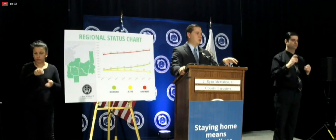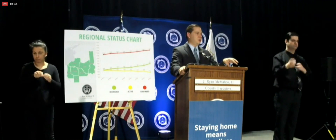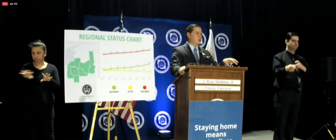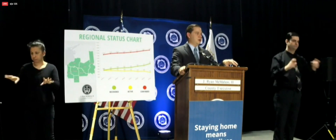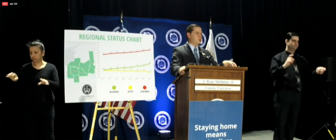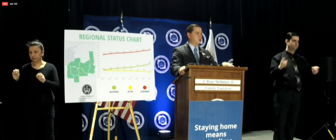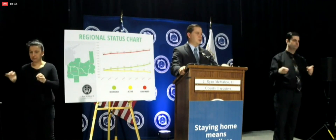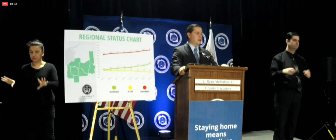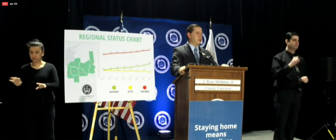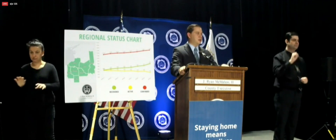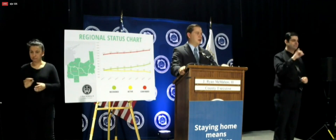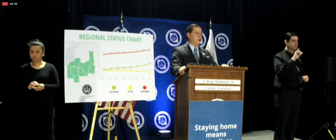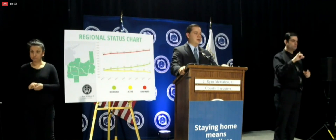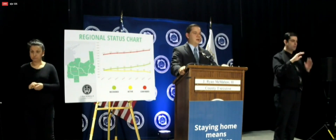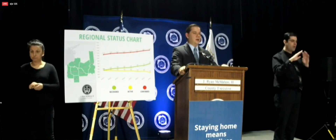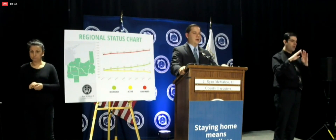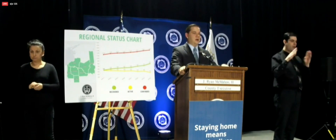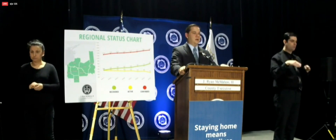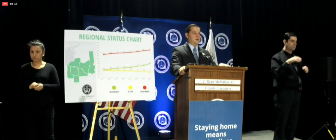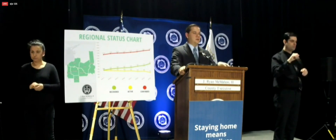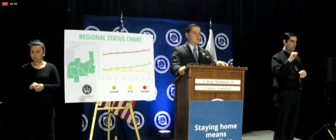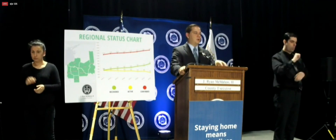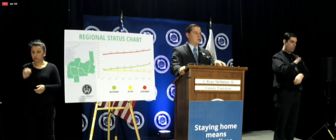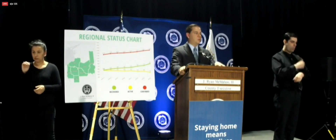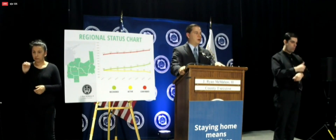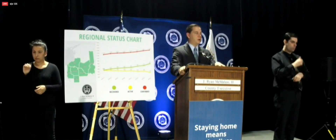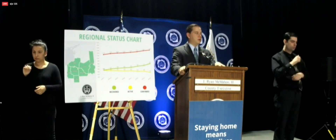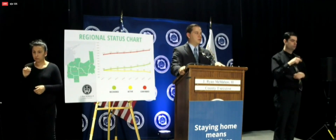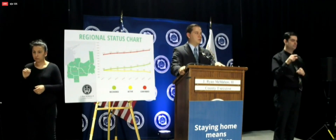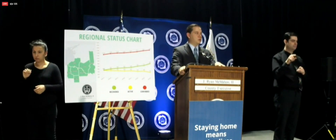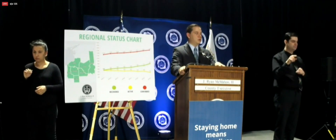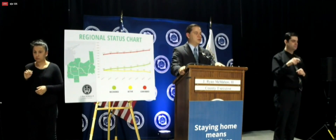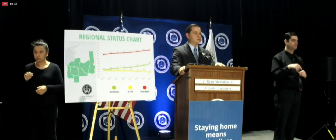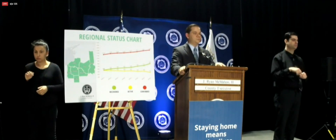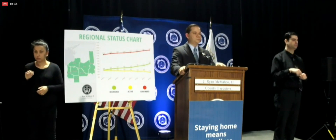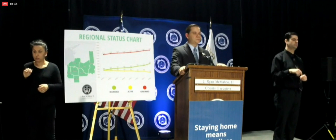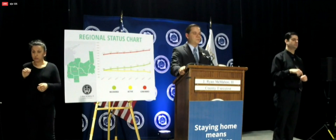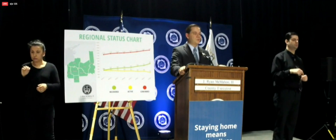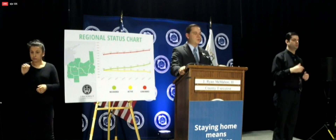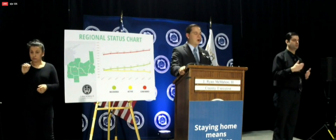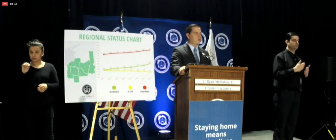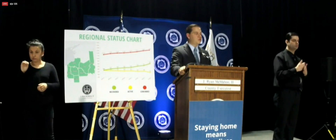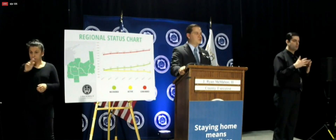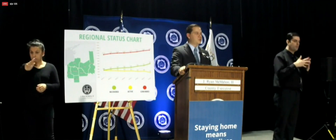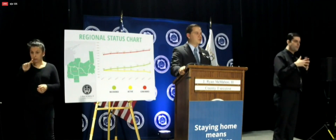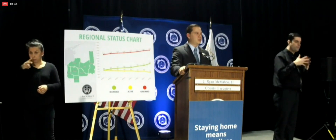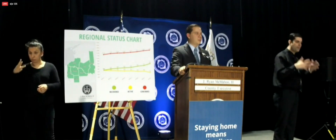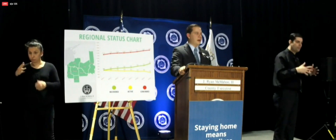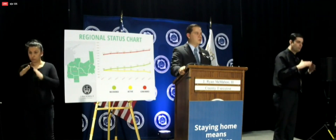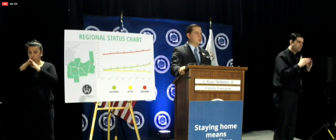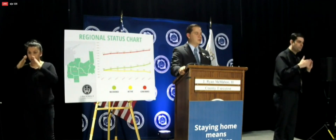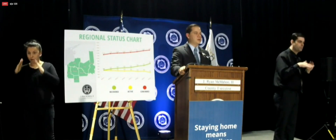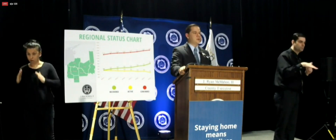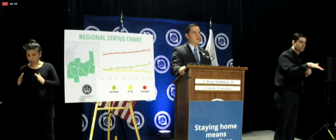COMMUNITIES, WE'LL BE GETTING MASKS TO THE SYRACUSE HOUSING AUTHORITY, LA-L IG A, SOME OF